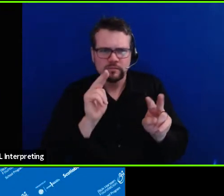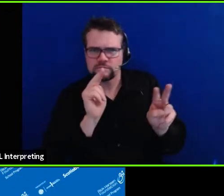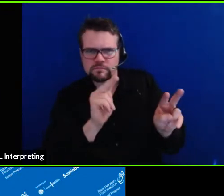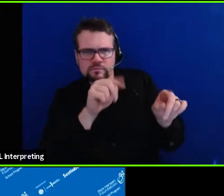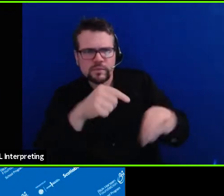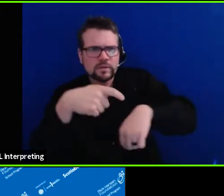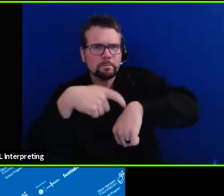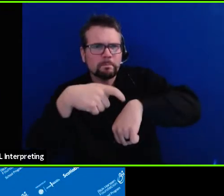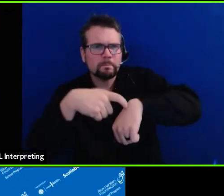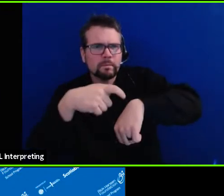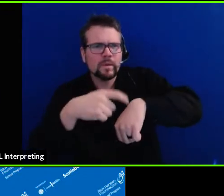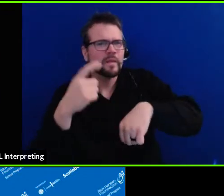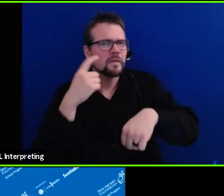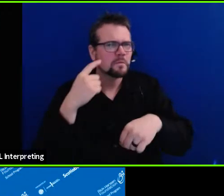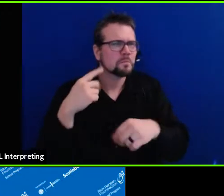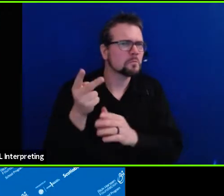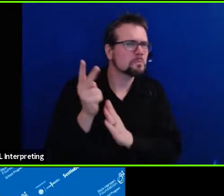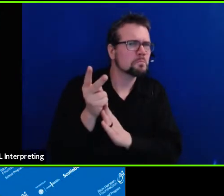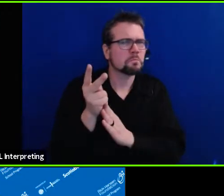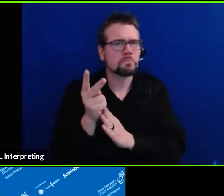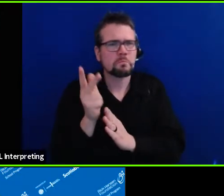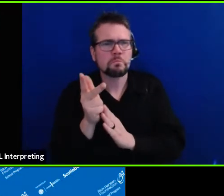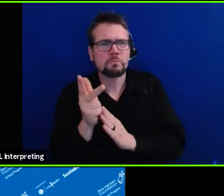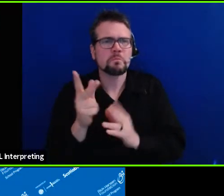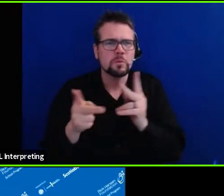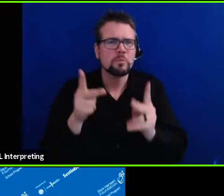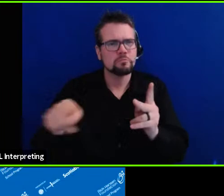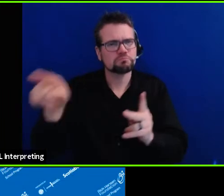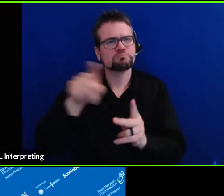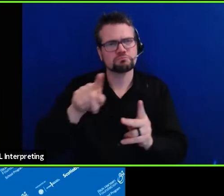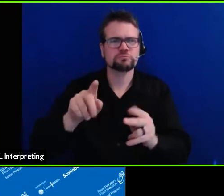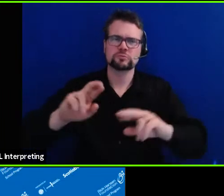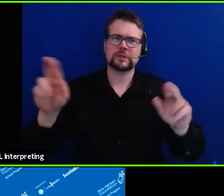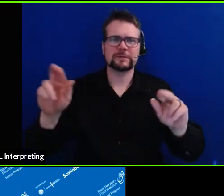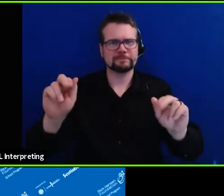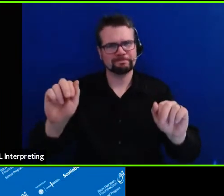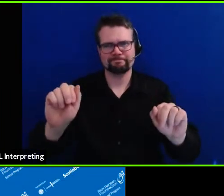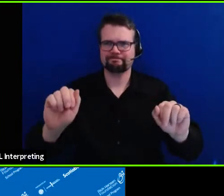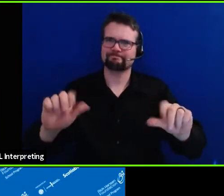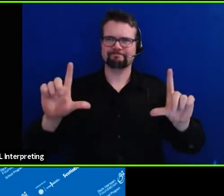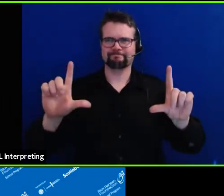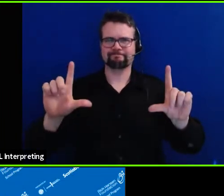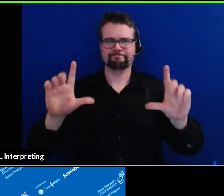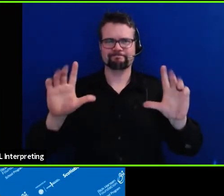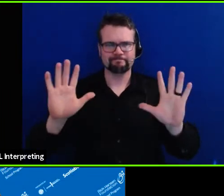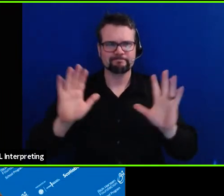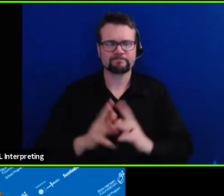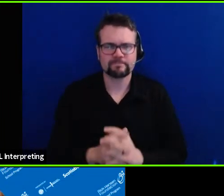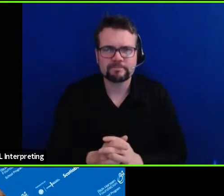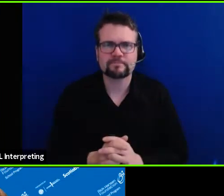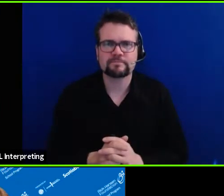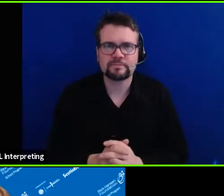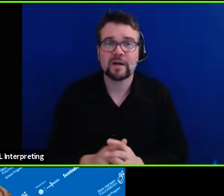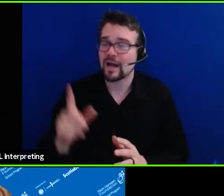WE HAVE GIVEN A COUPLE EXTRA MINUTES FOR PEOPLE TO GET SETTLED IN TO GET LOGGED ON. I THINK IT'S TIME TO GET